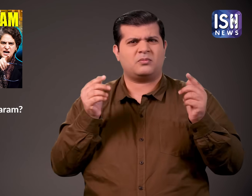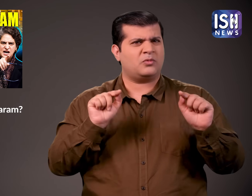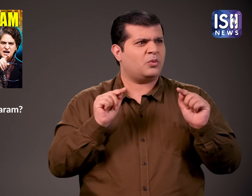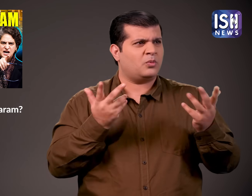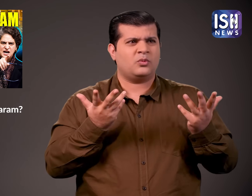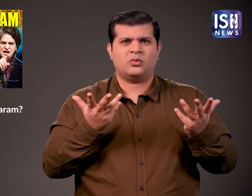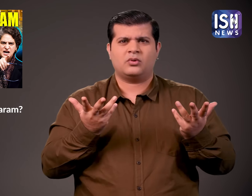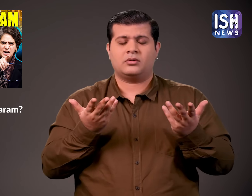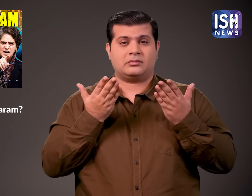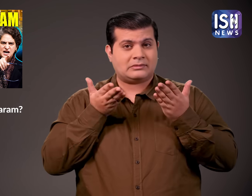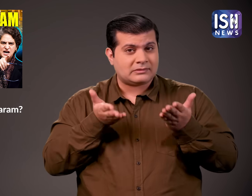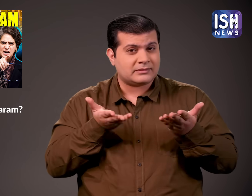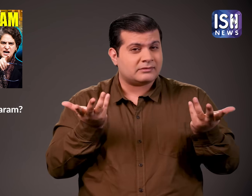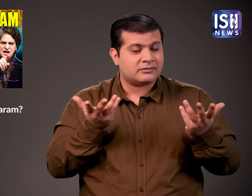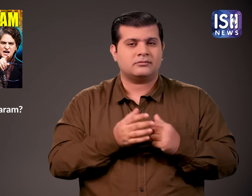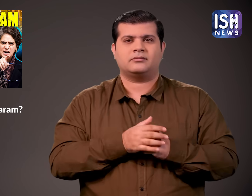What is it about exactly?